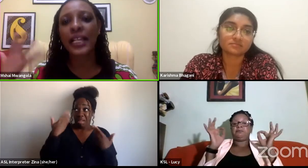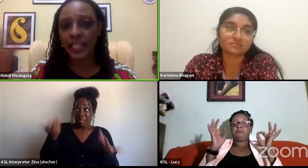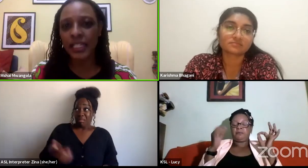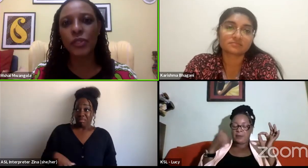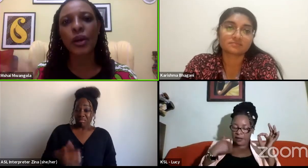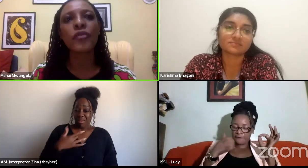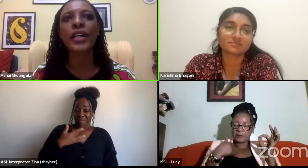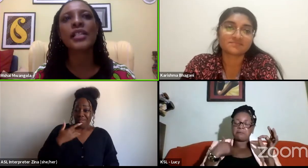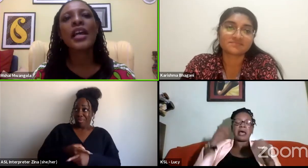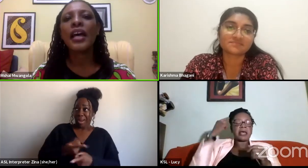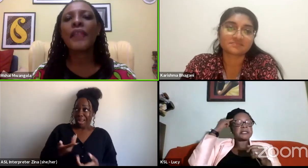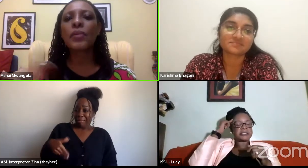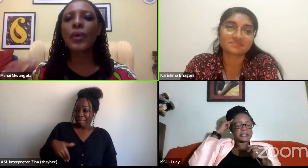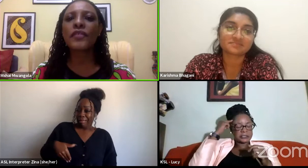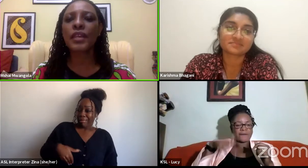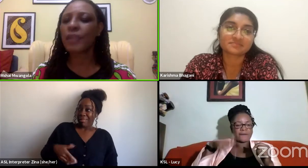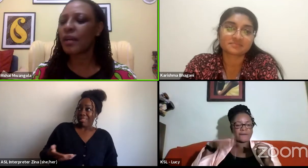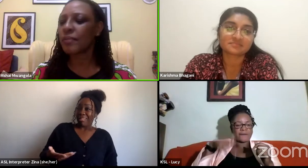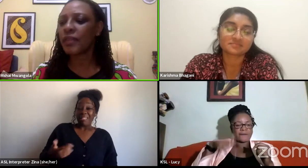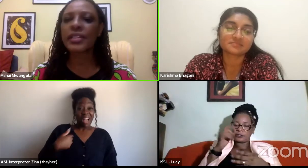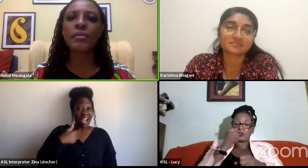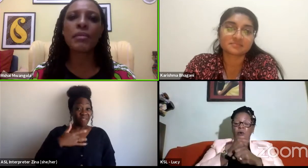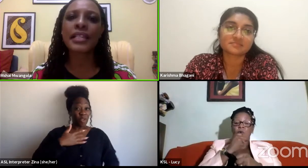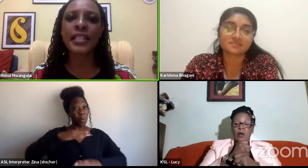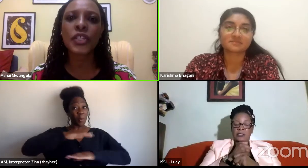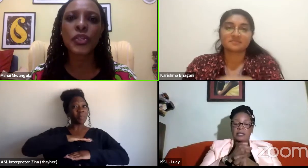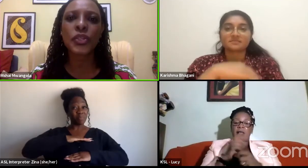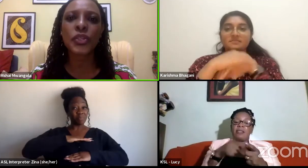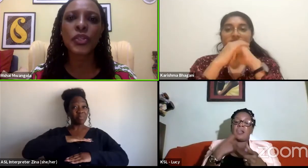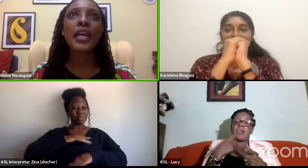And it seems to have worked. And then one of them, Mary Zimmerman said to me,